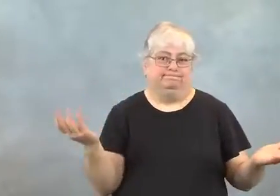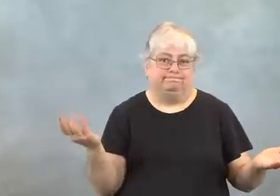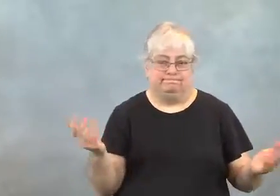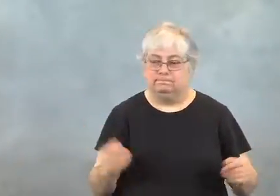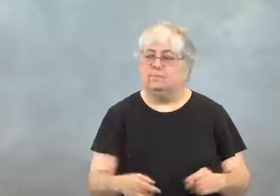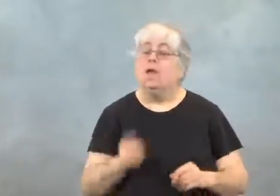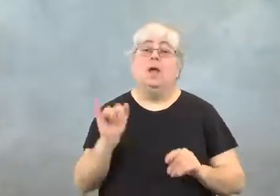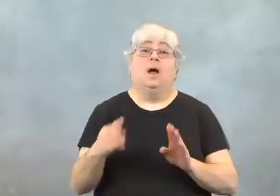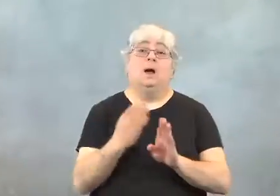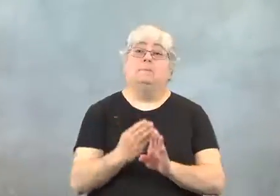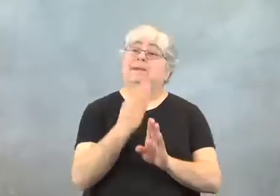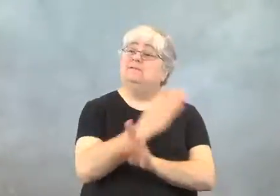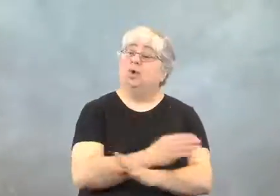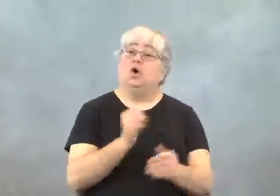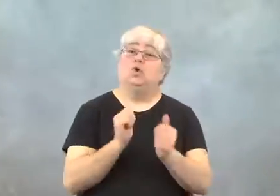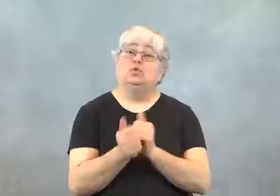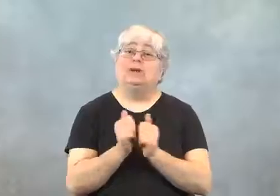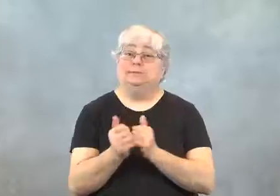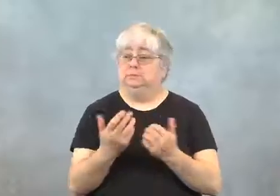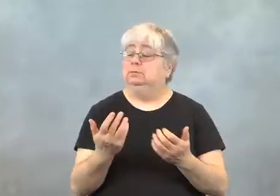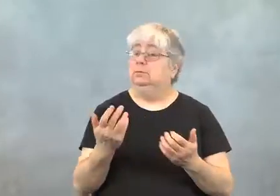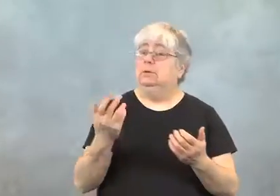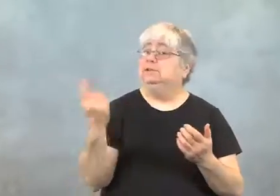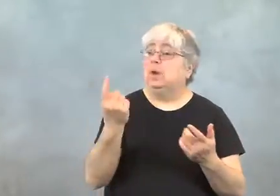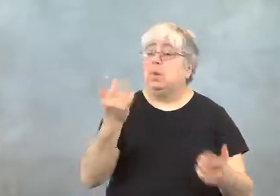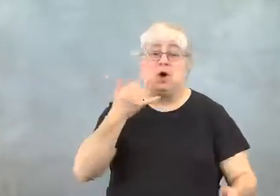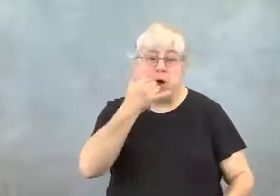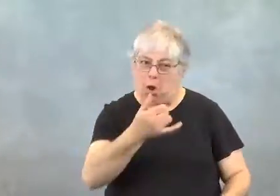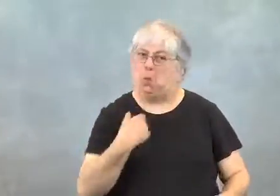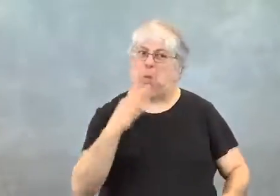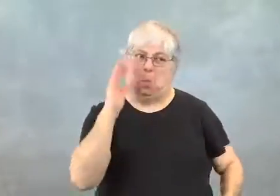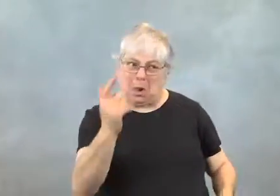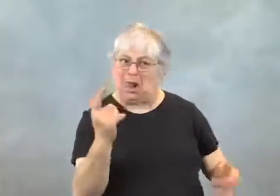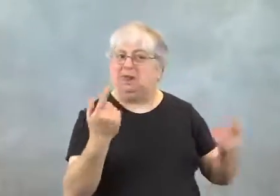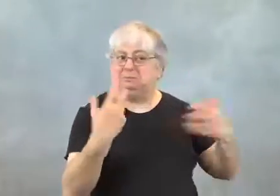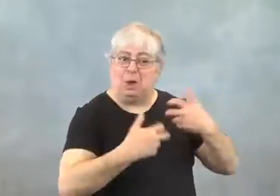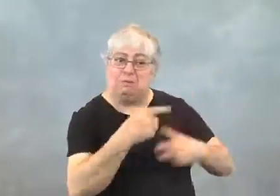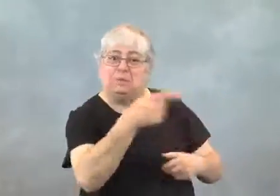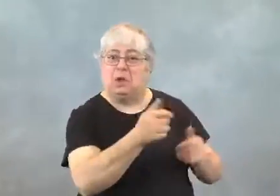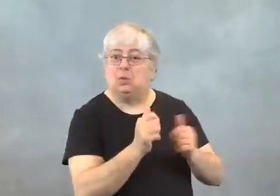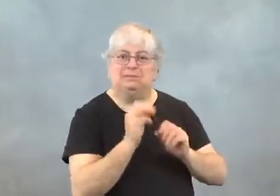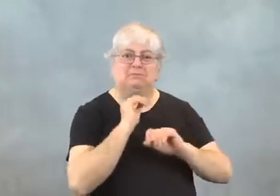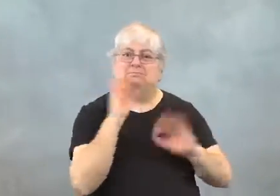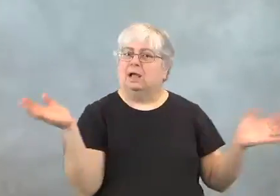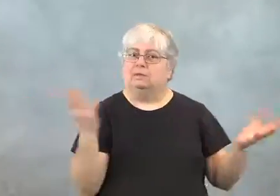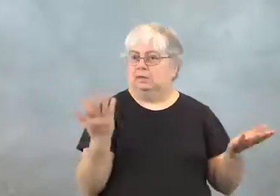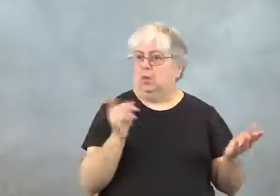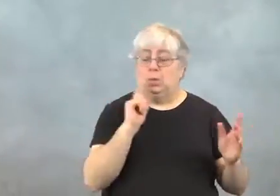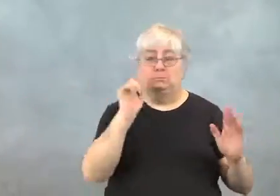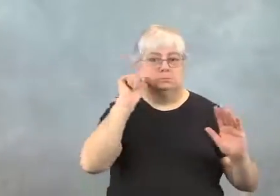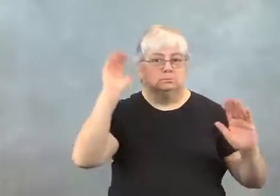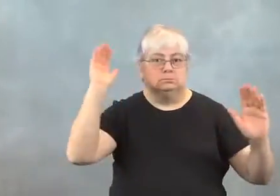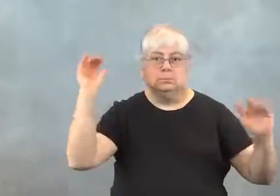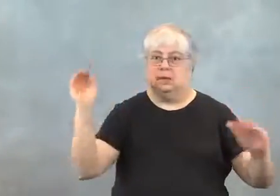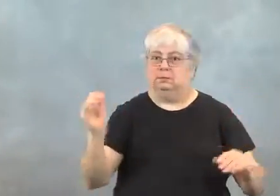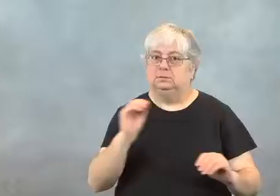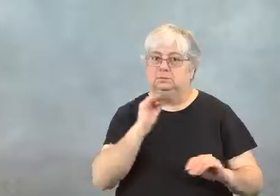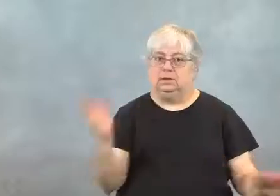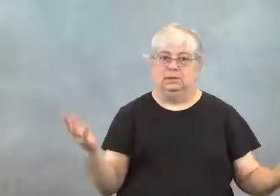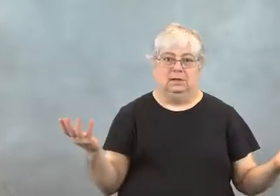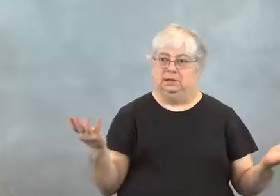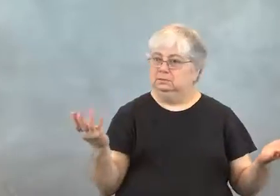No threats were made prior to the race, so it was totally unexpected.